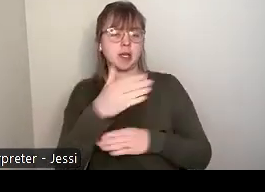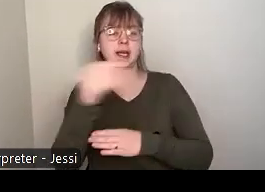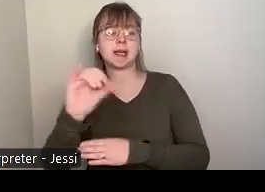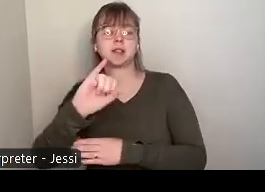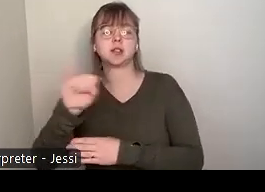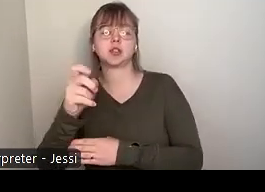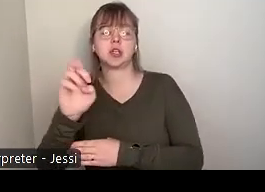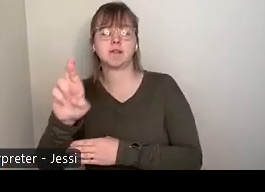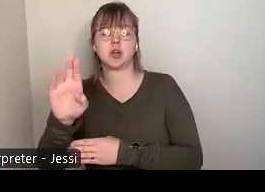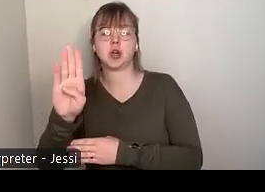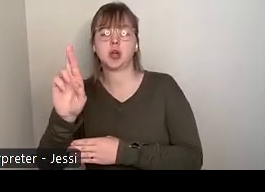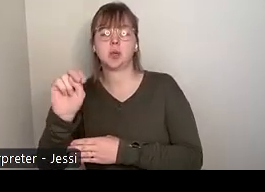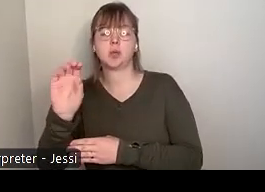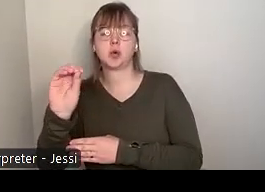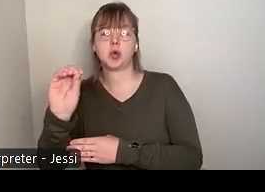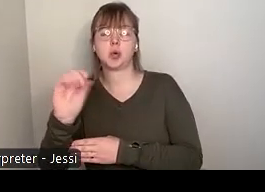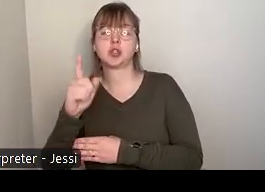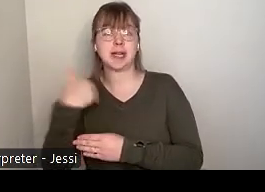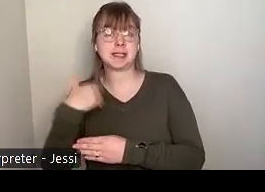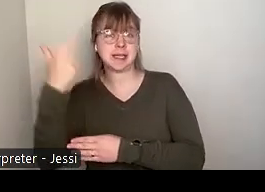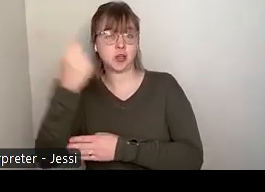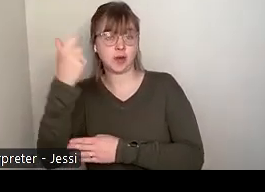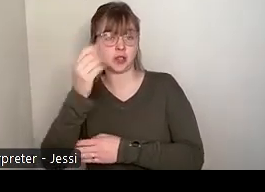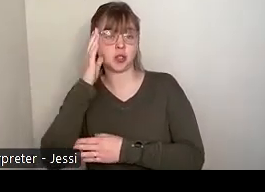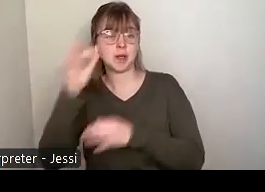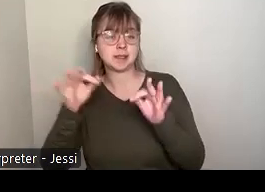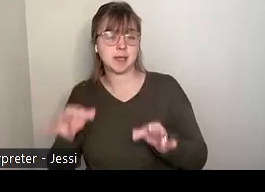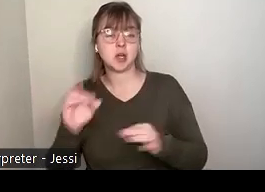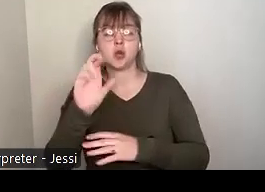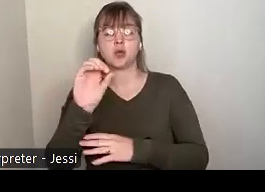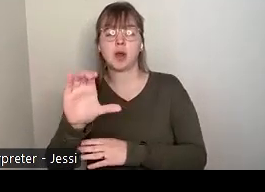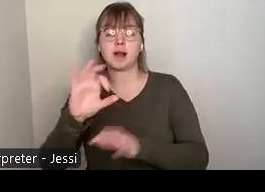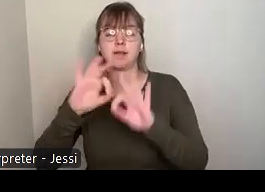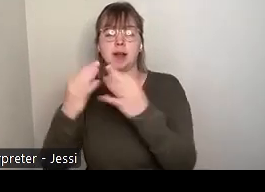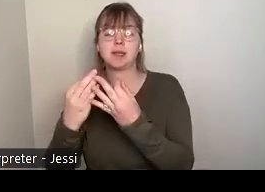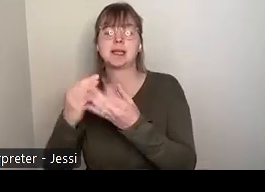in a grant that she's going to tell you about Rock Family connect and also uh a